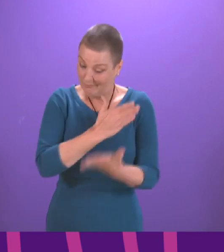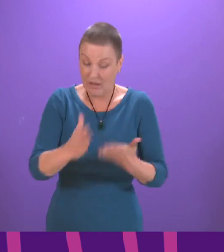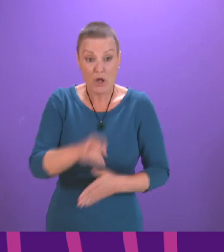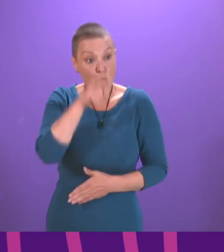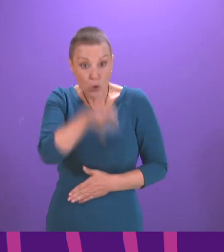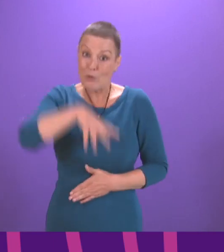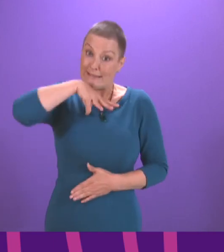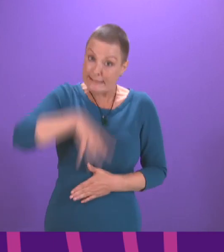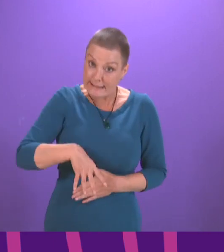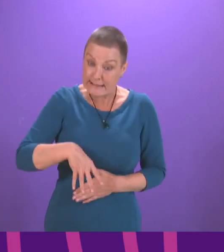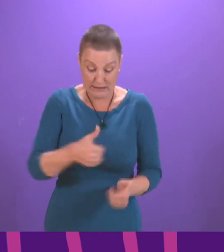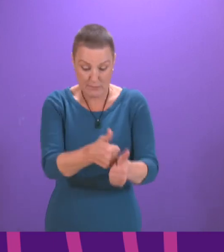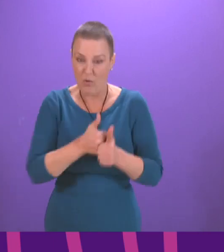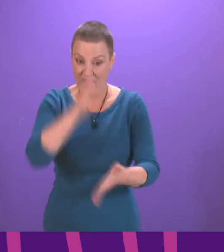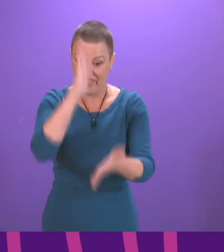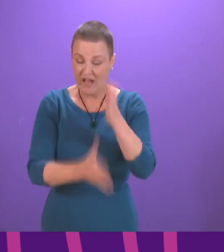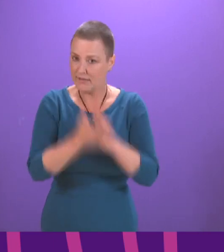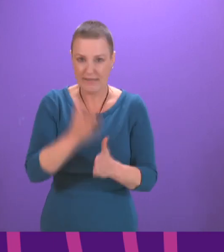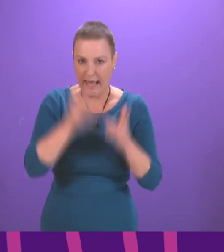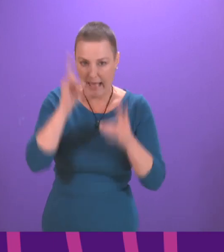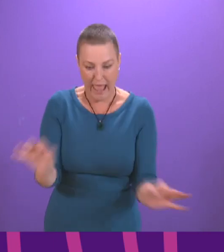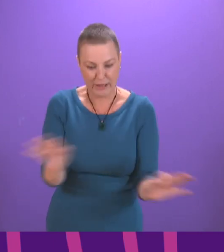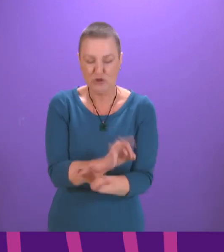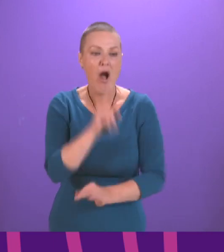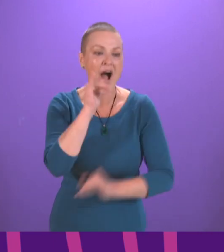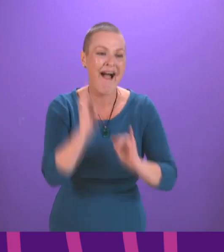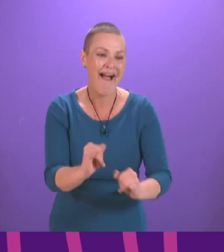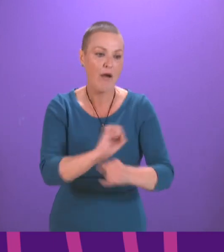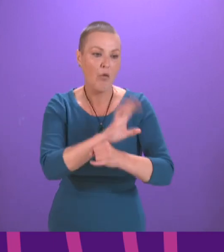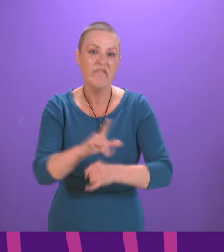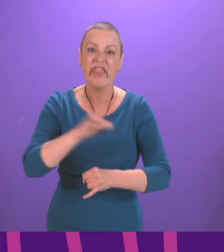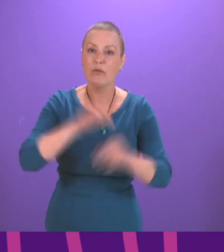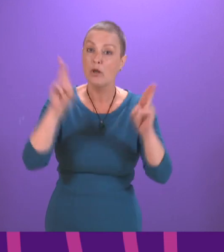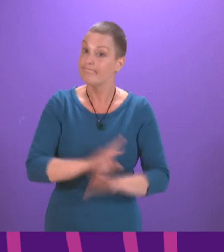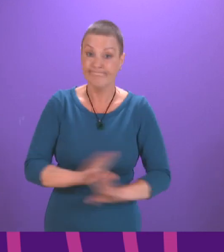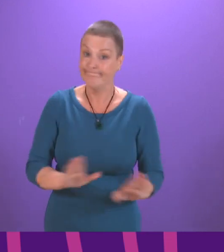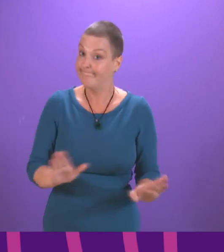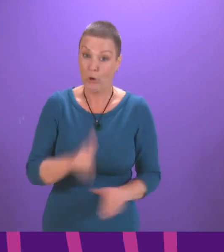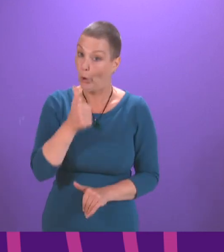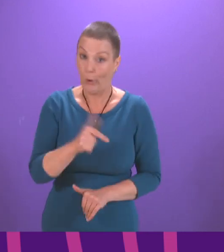require and that Covid should not be used as an excuse to reduce packages “by stealth”—to